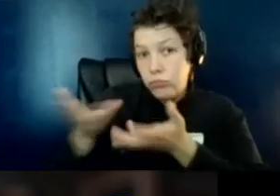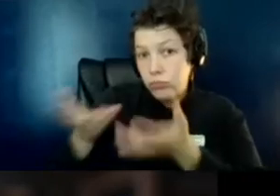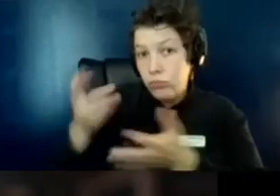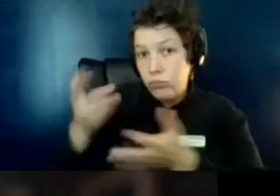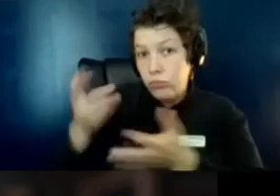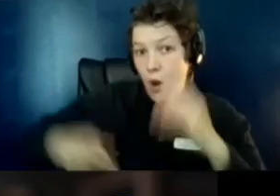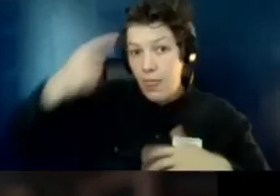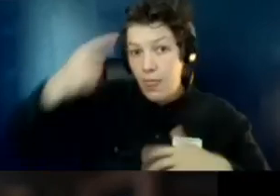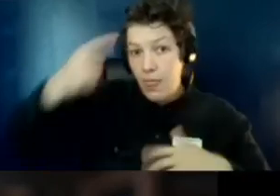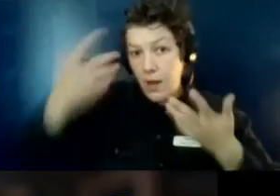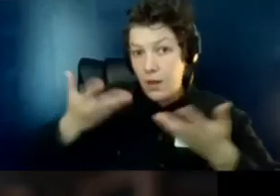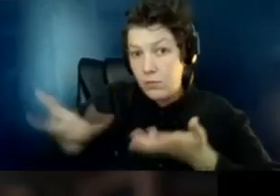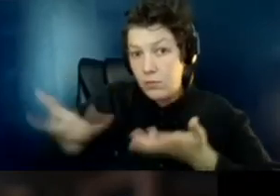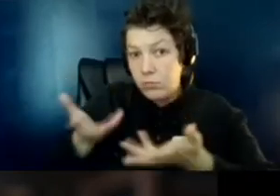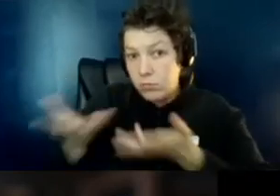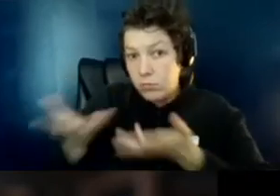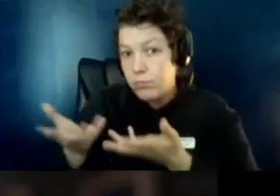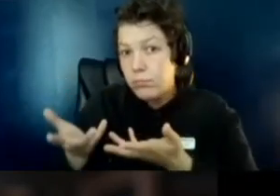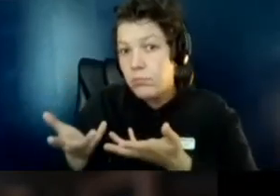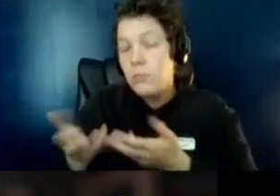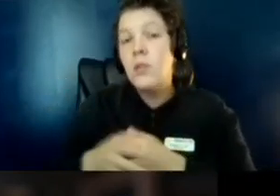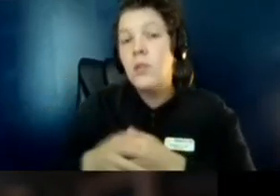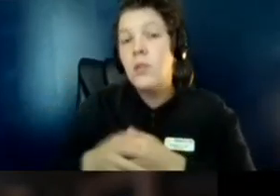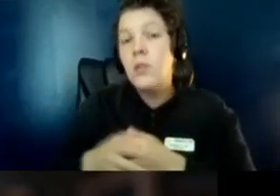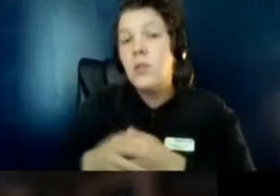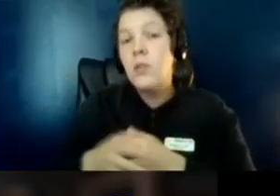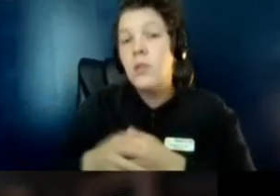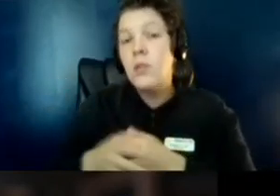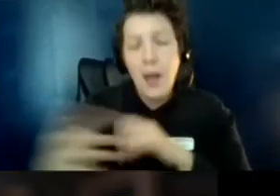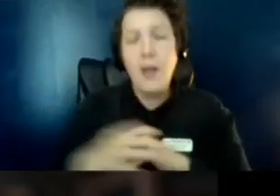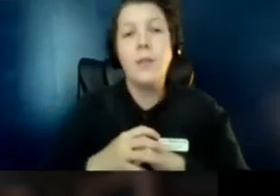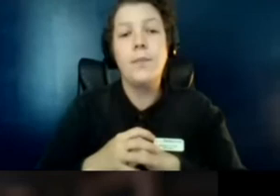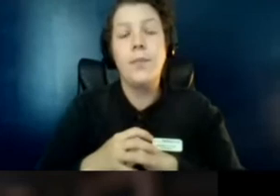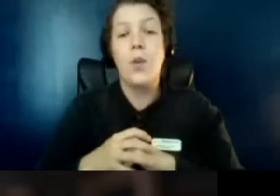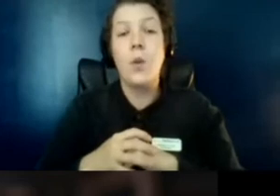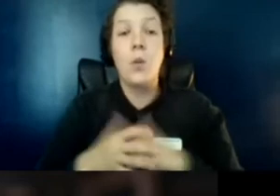from a management perspective is to track it. Actually count the number of hours you're